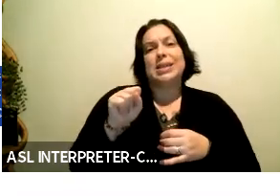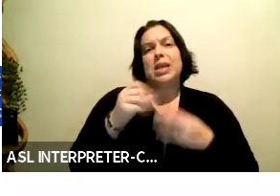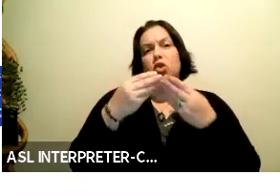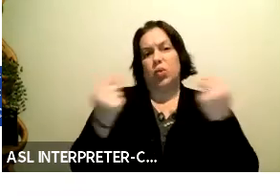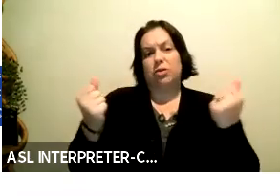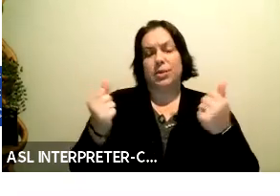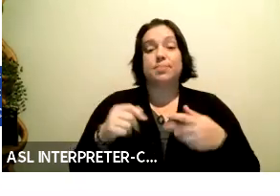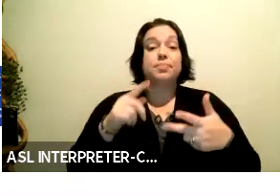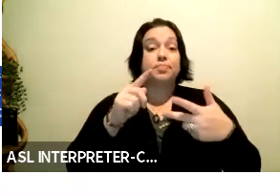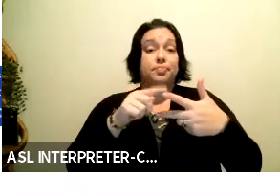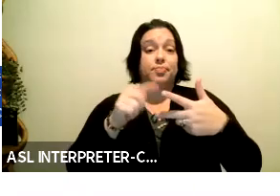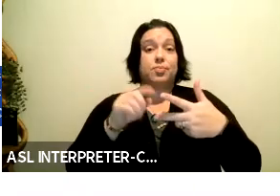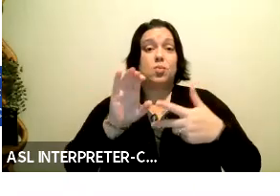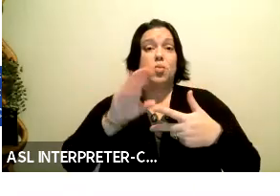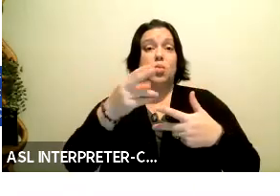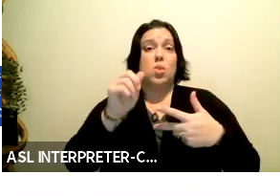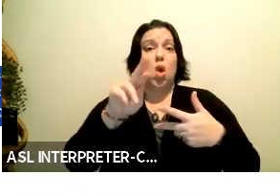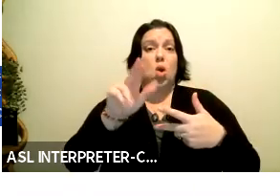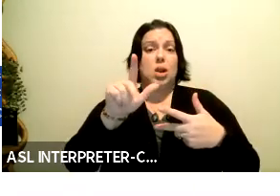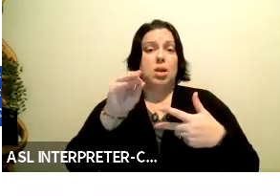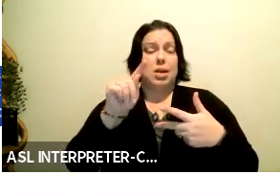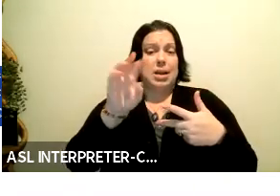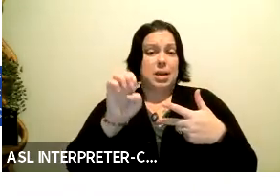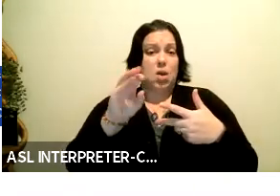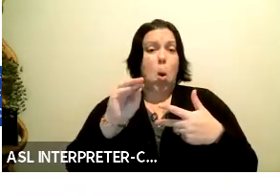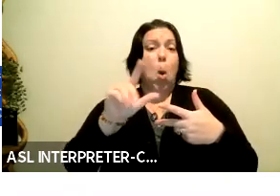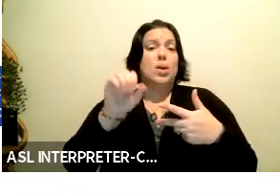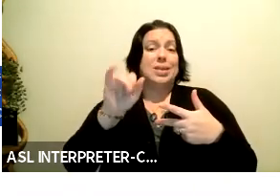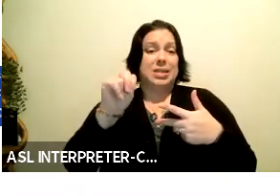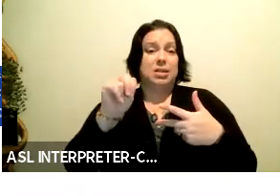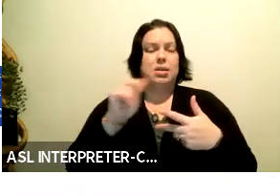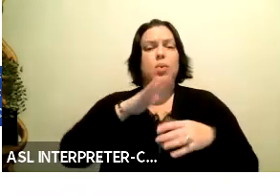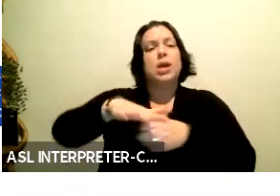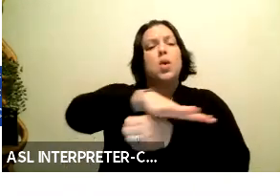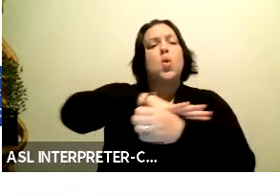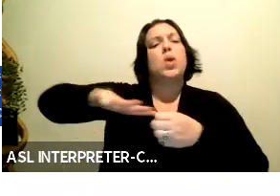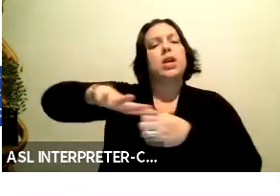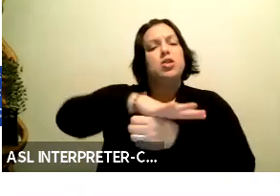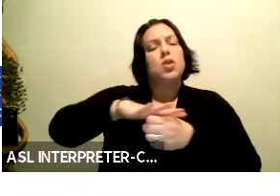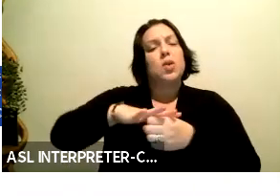Olsen is the regional emergency management specialist for the Administration for Children